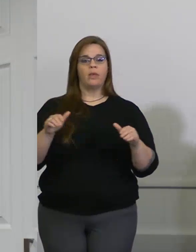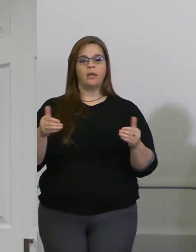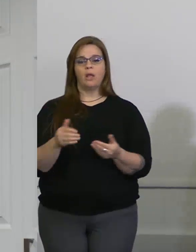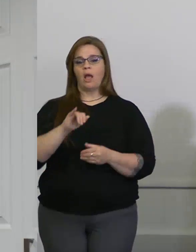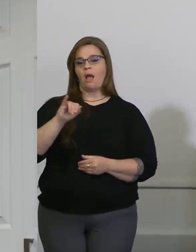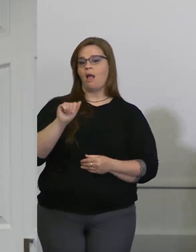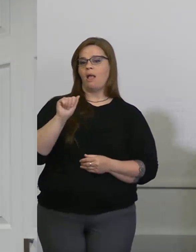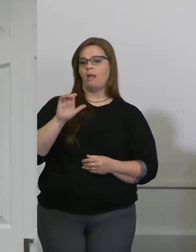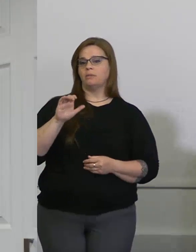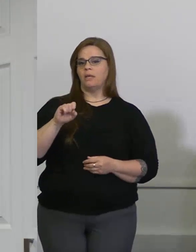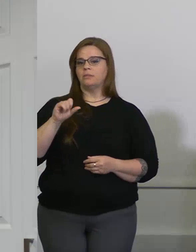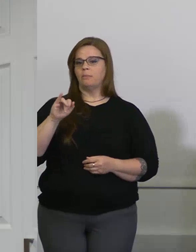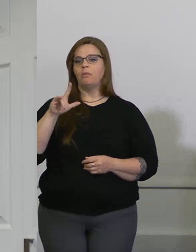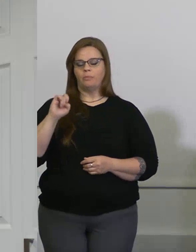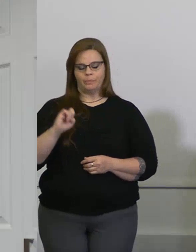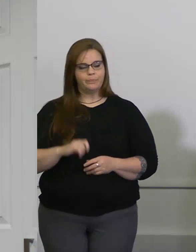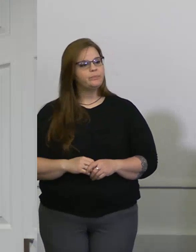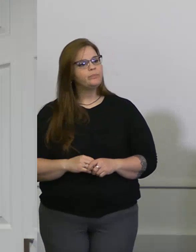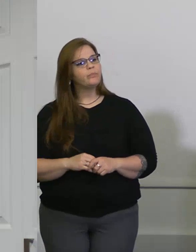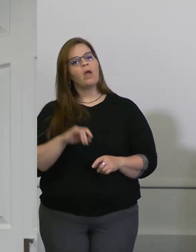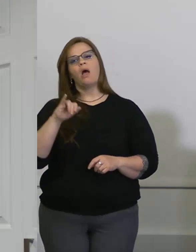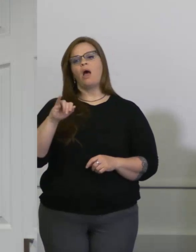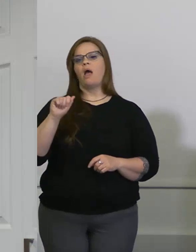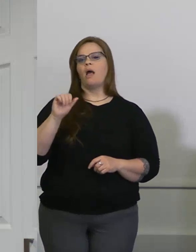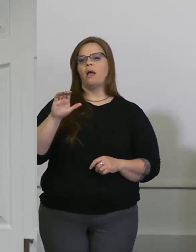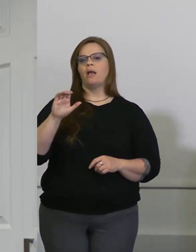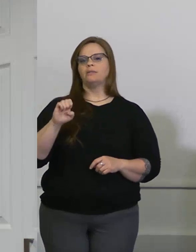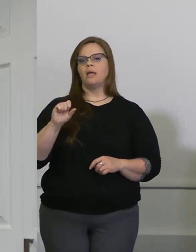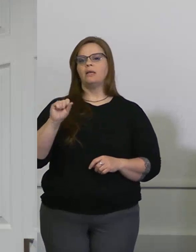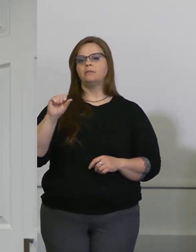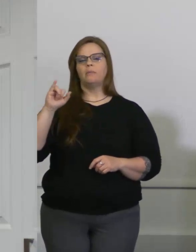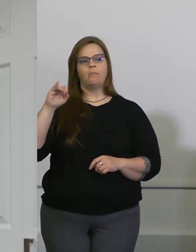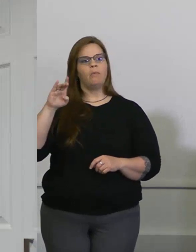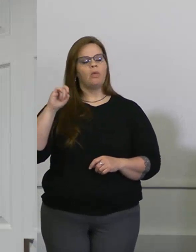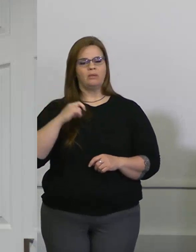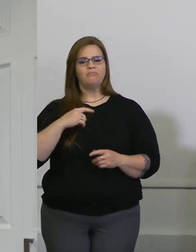So I Accessible is a social enterprise that I set up with